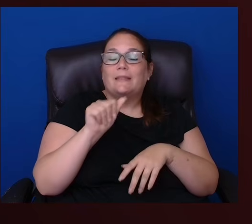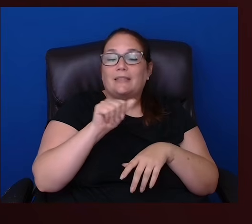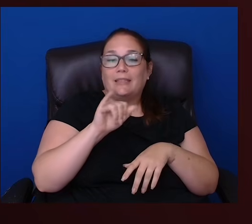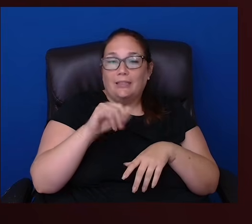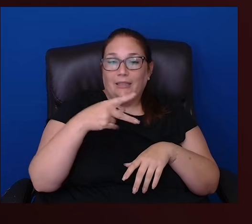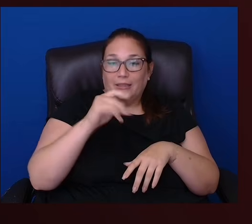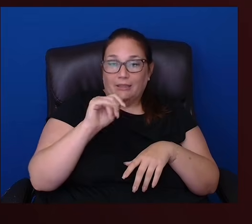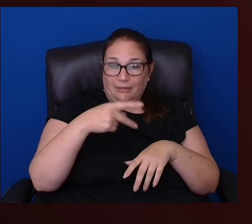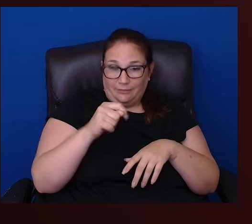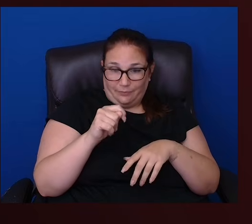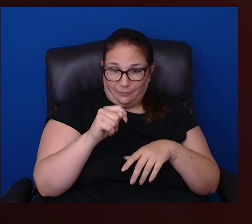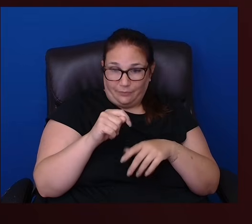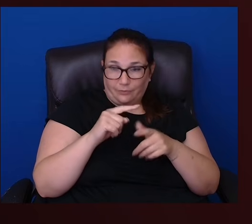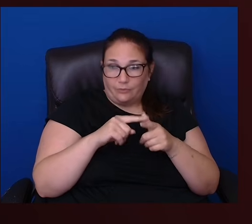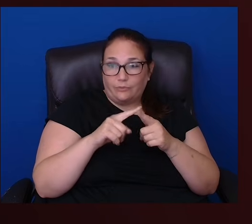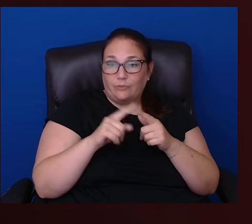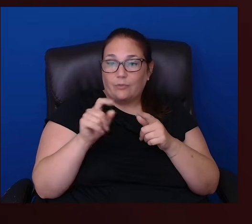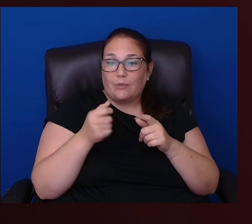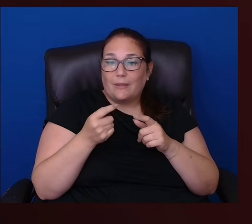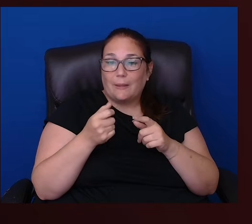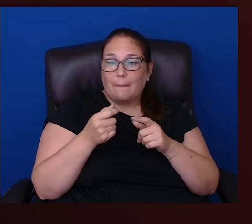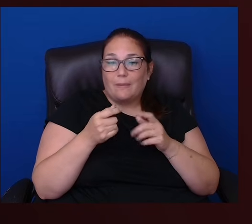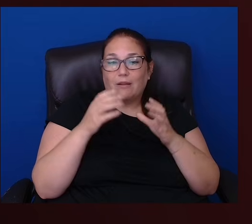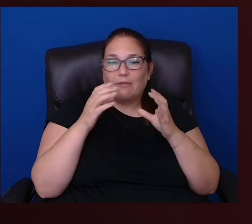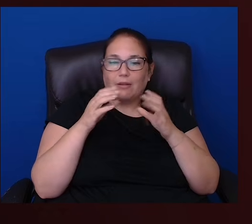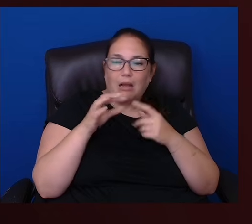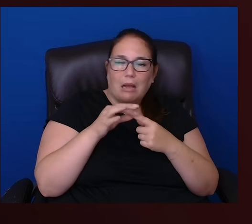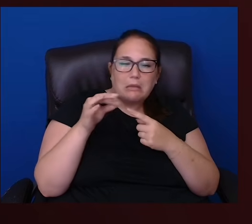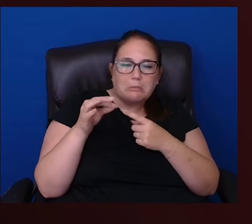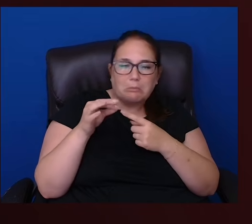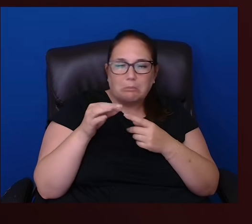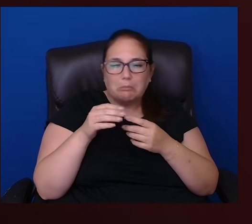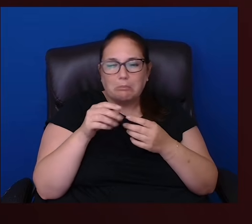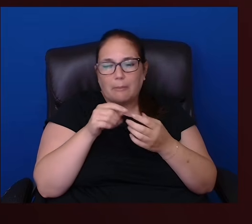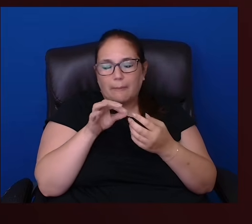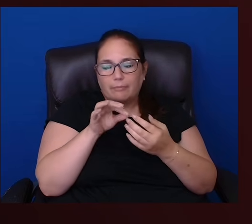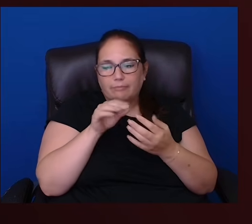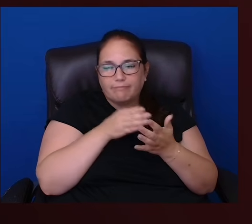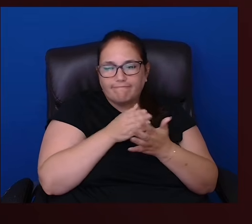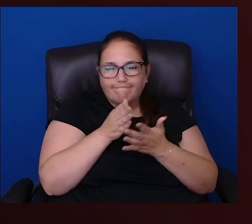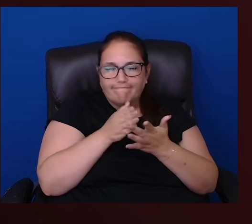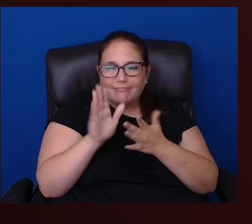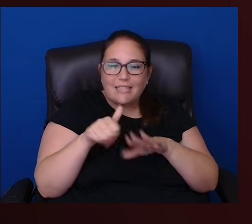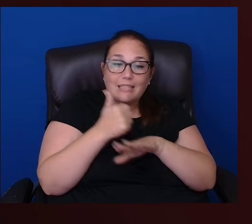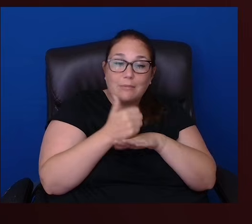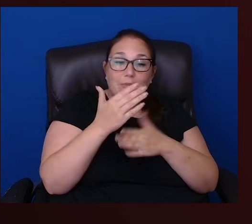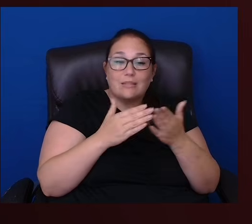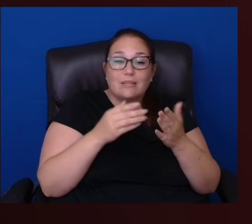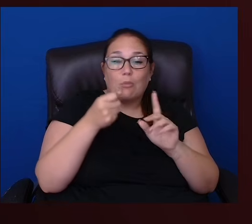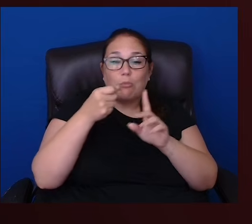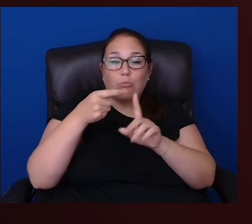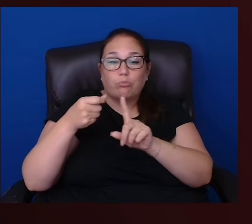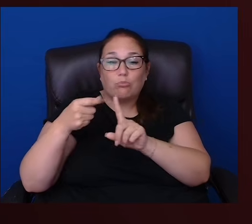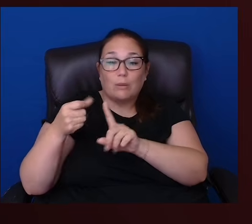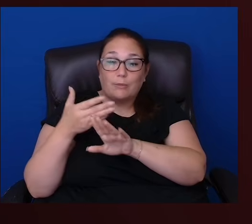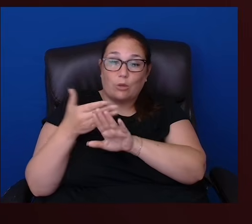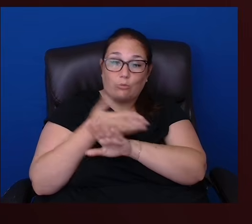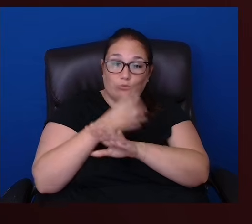and doing a little bit of customization with it, I can set up some prompts that are pre-determined to help guide the user,